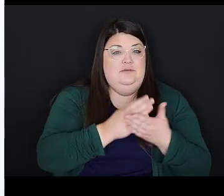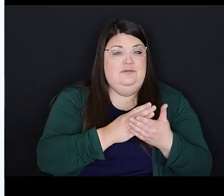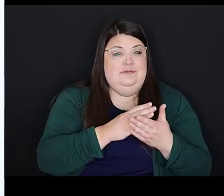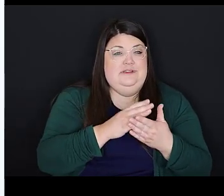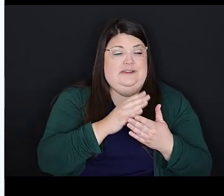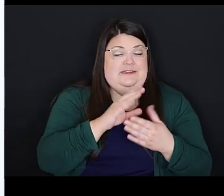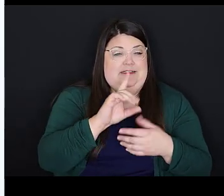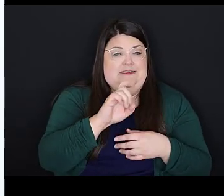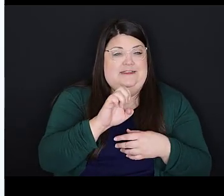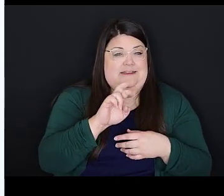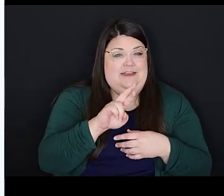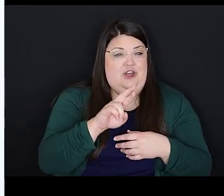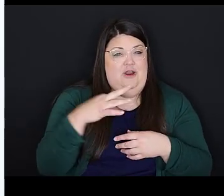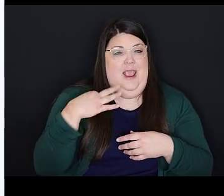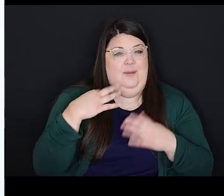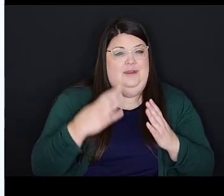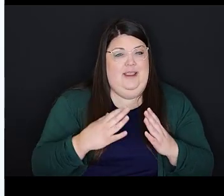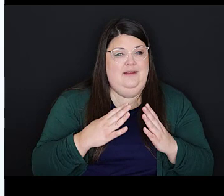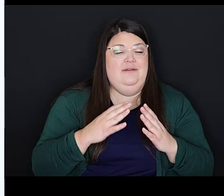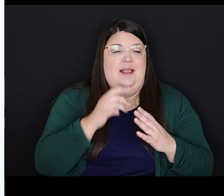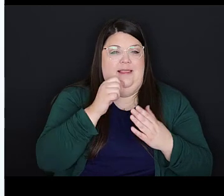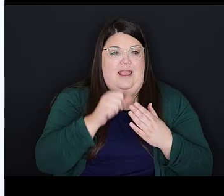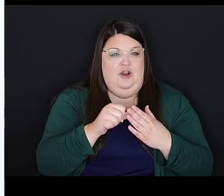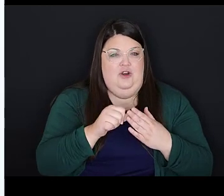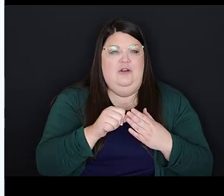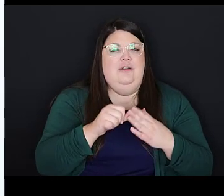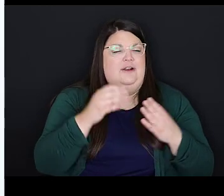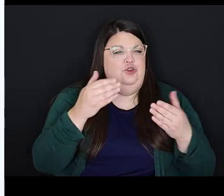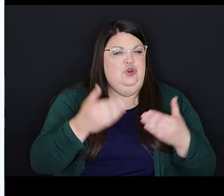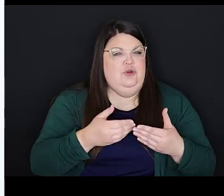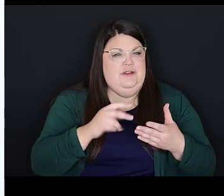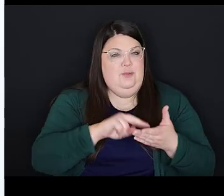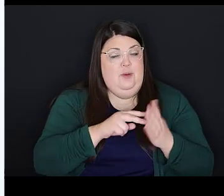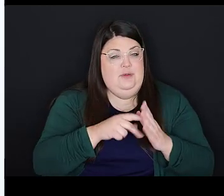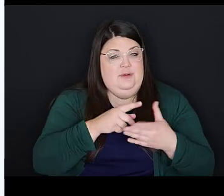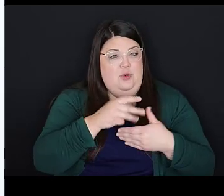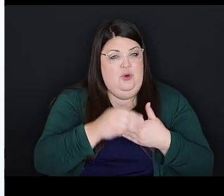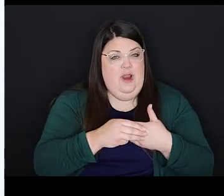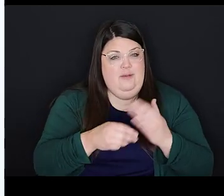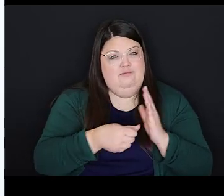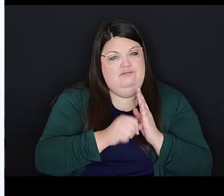Applicant Letter which introduces the purpose of the program and highlights some important aspects